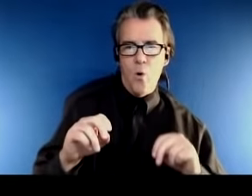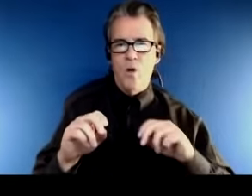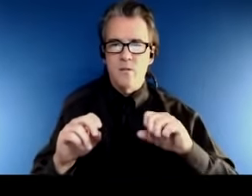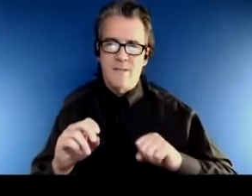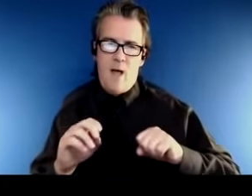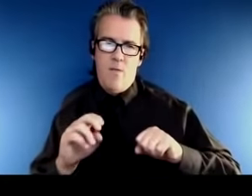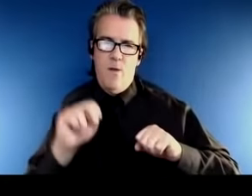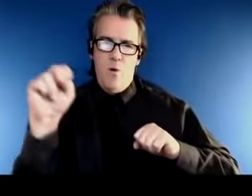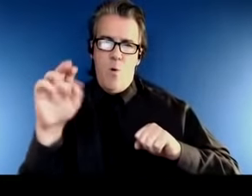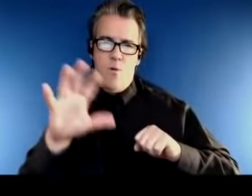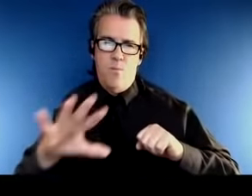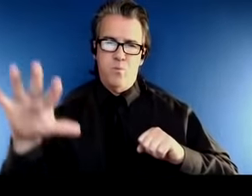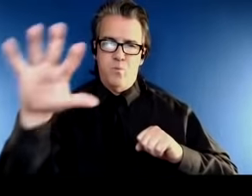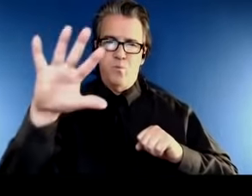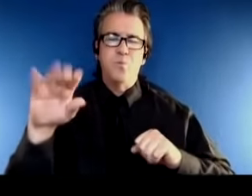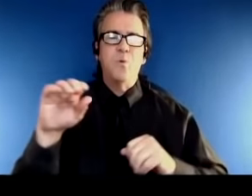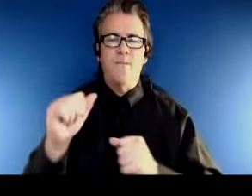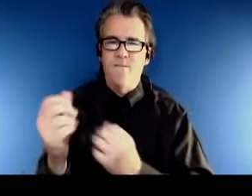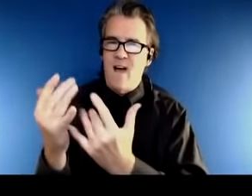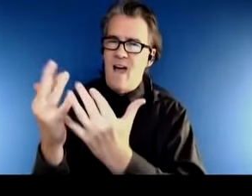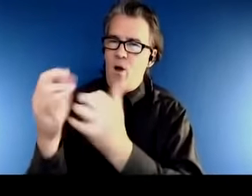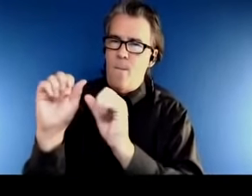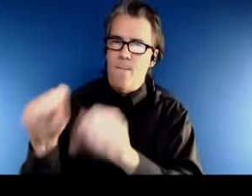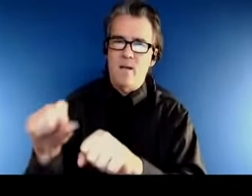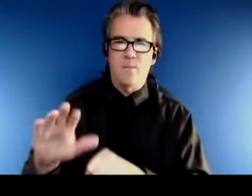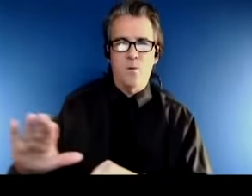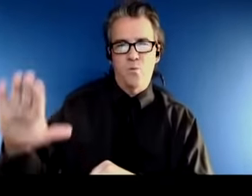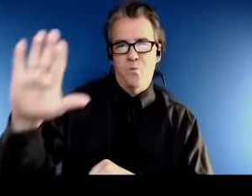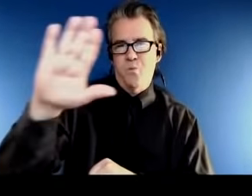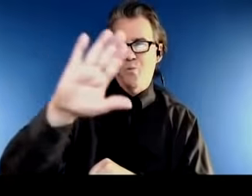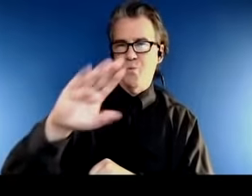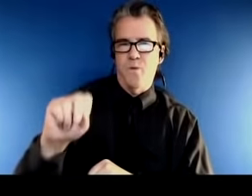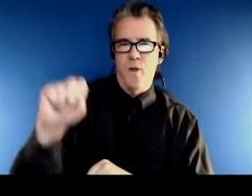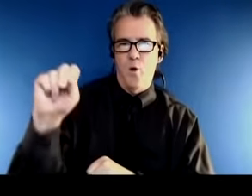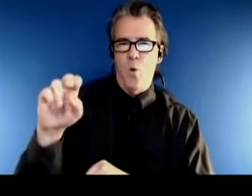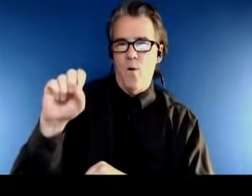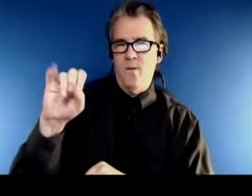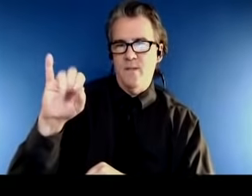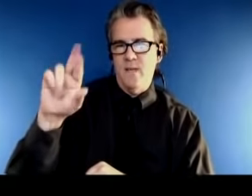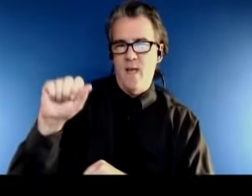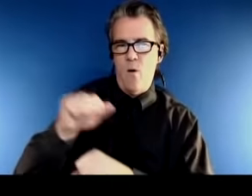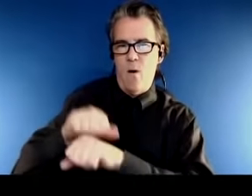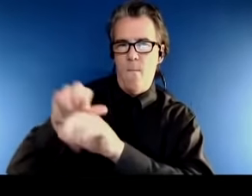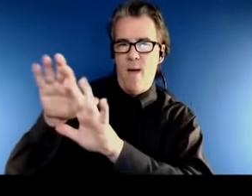system, that shrinks as well. That reduces customer exposure.